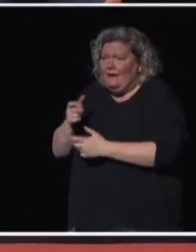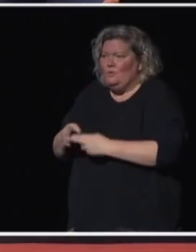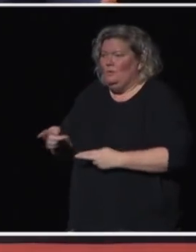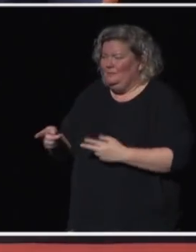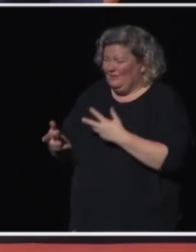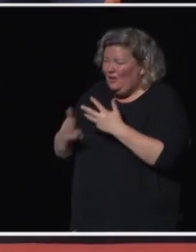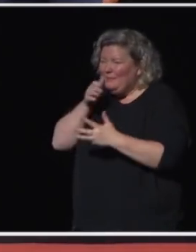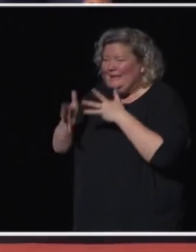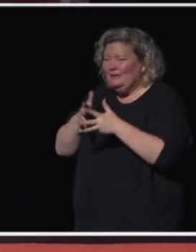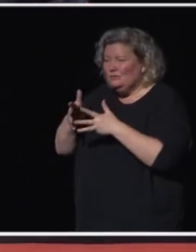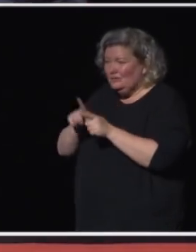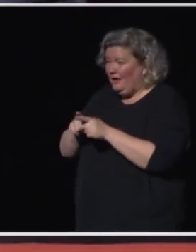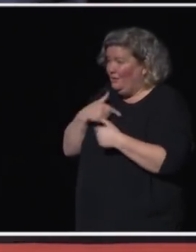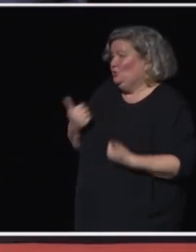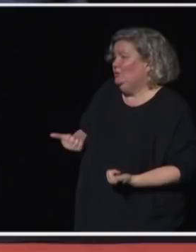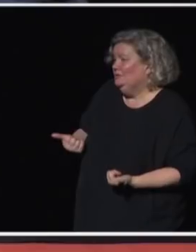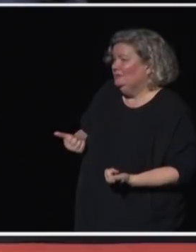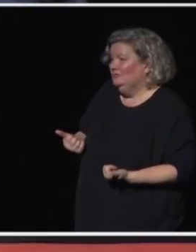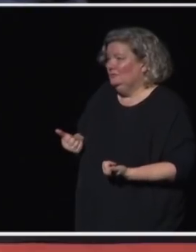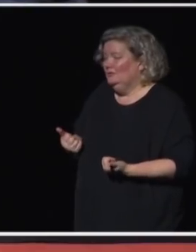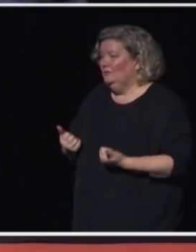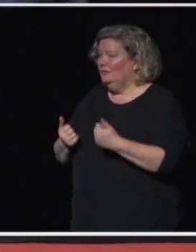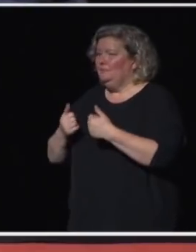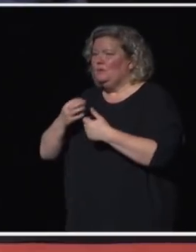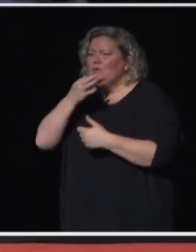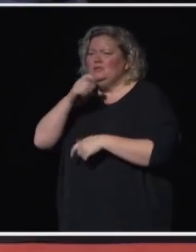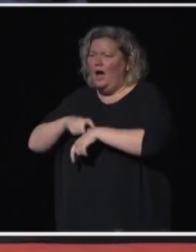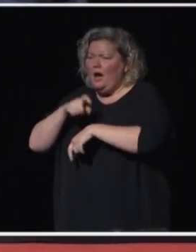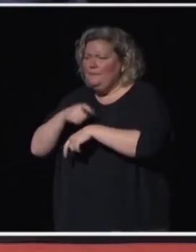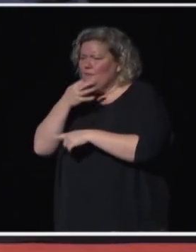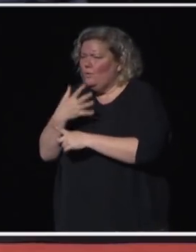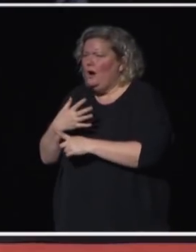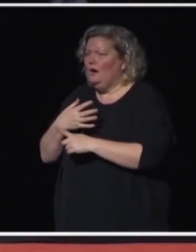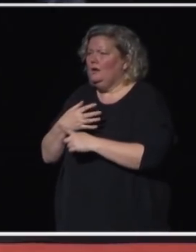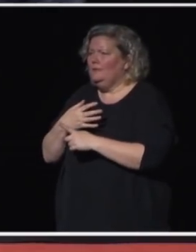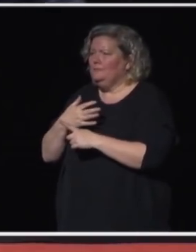You know what I mean? Like, that was -- you know, we had a period for a while where my wife, my partner,